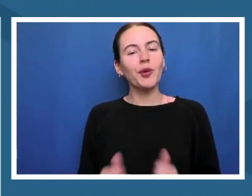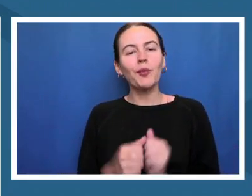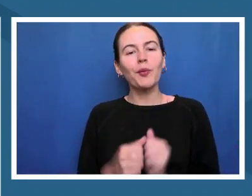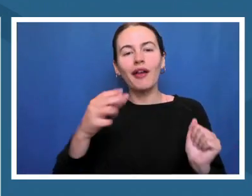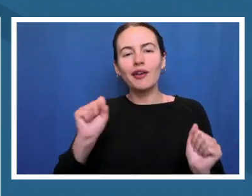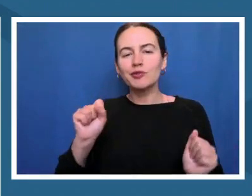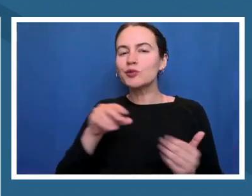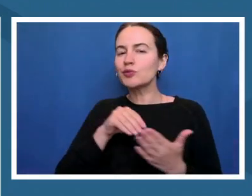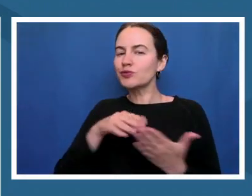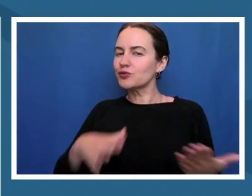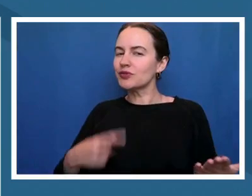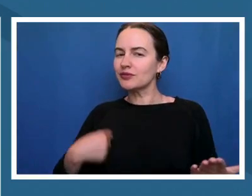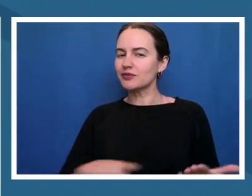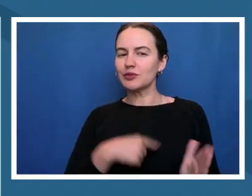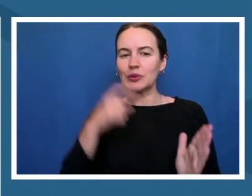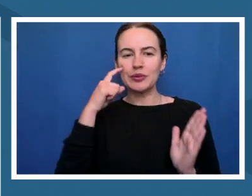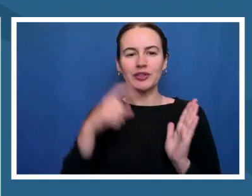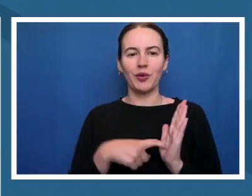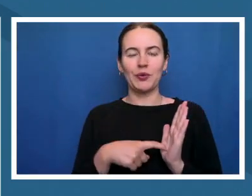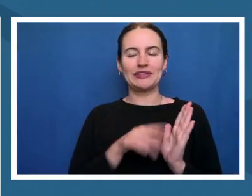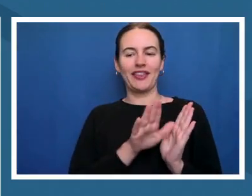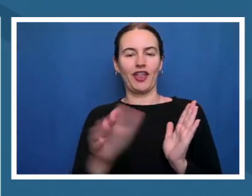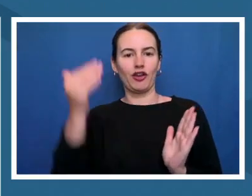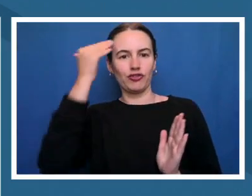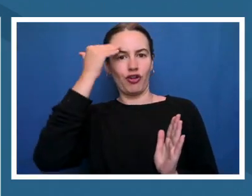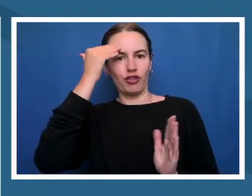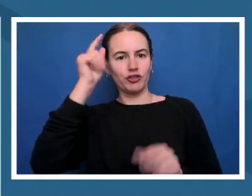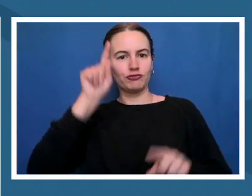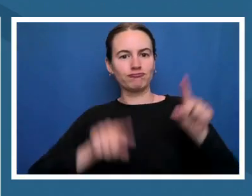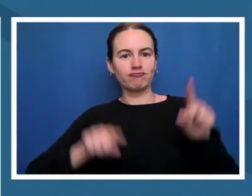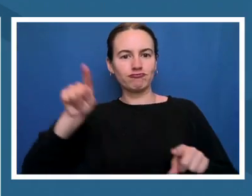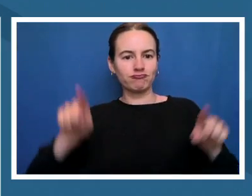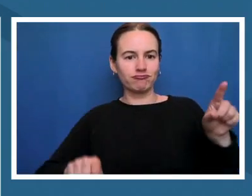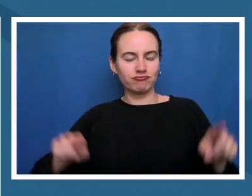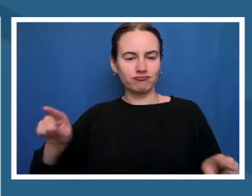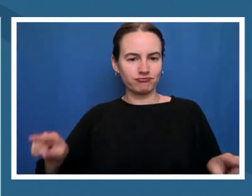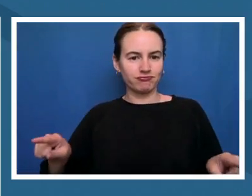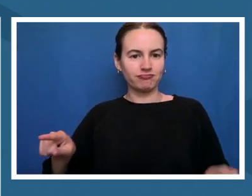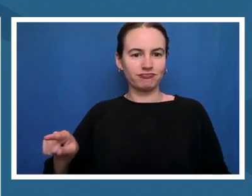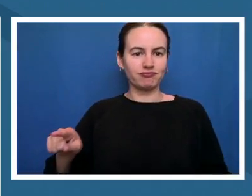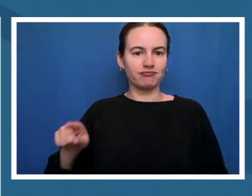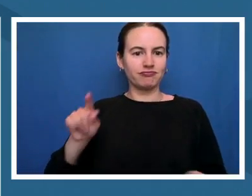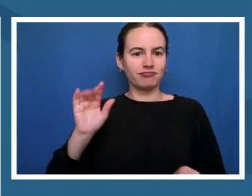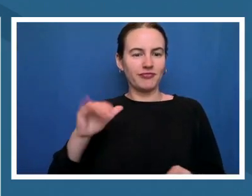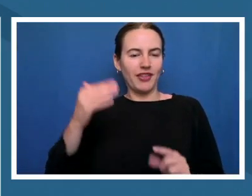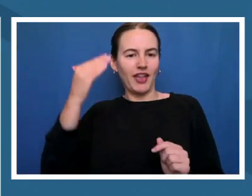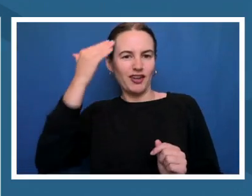they have different types of knowledge and having them um pull that out and